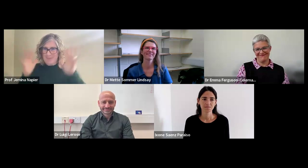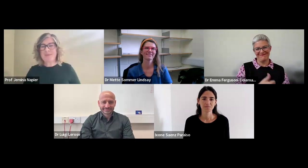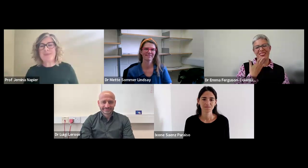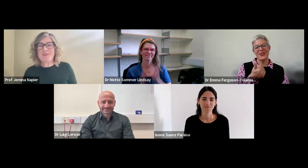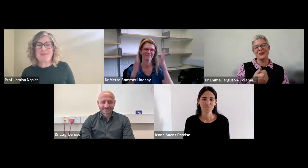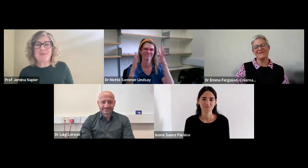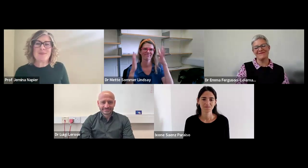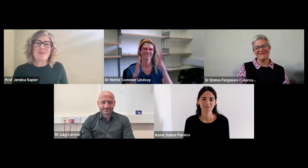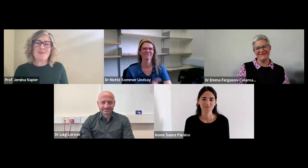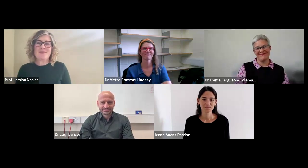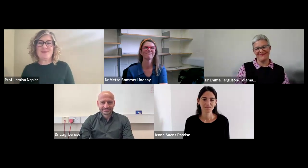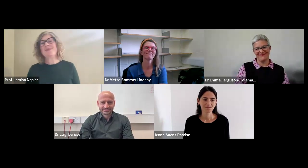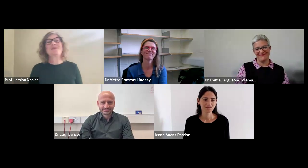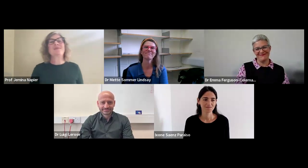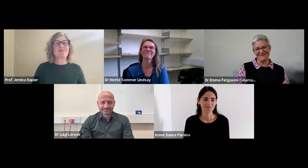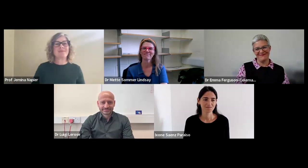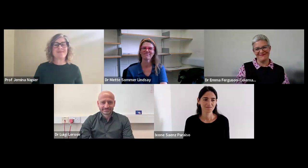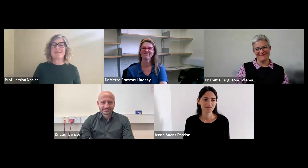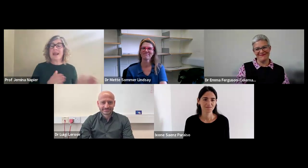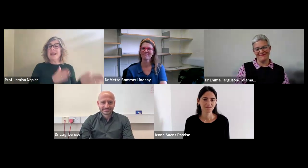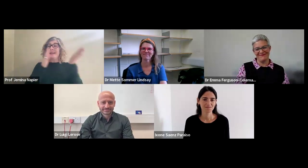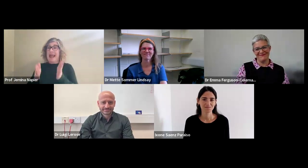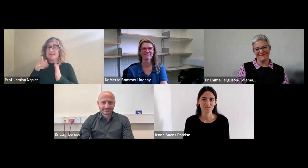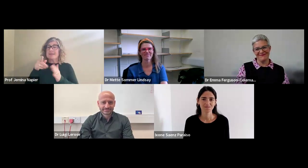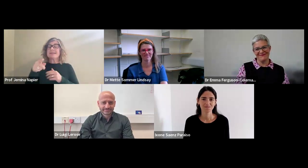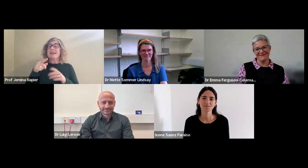congratulations on getting the new position Emma. Emma: Thank you.